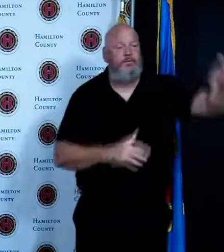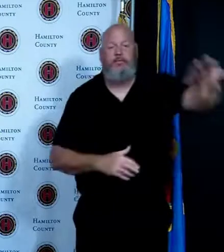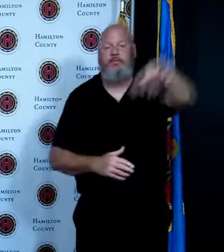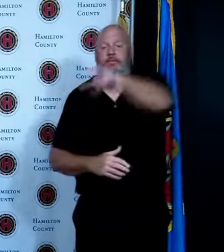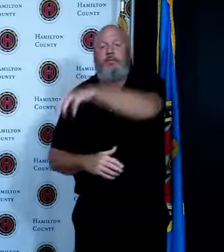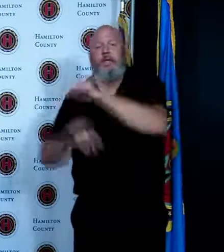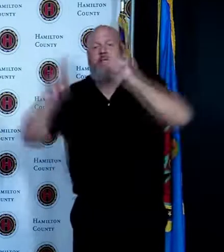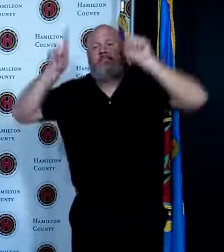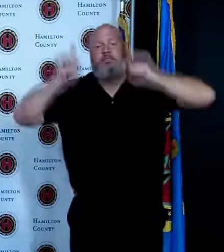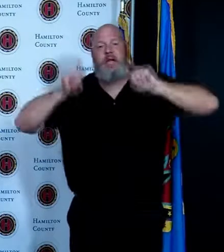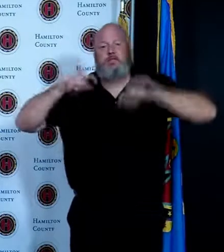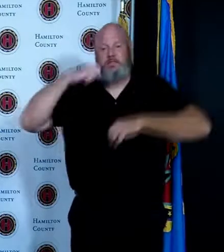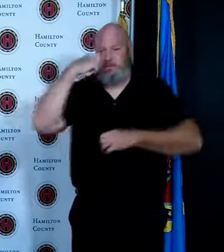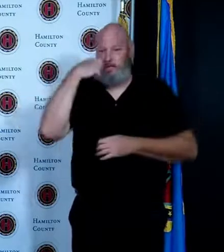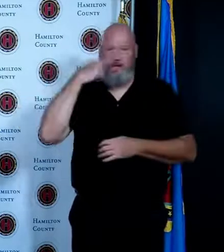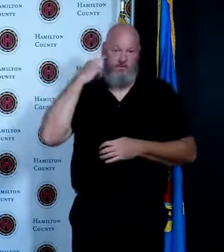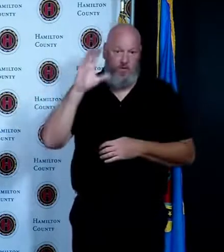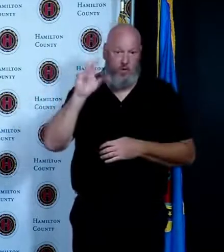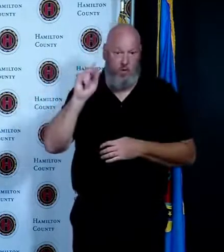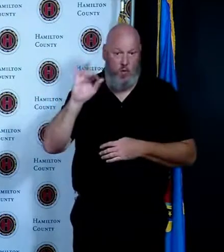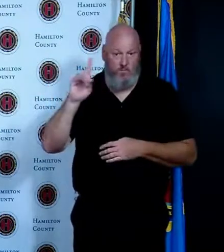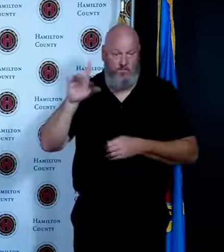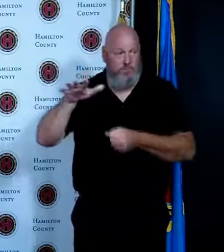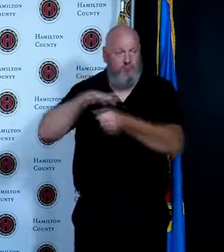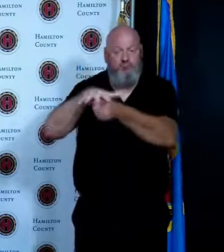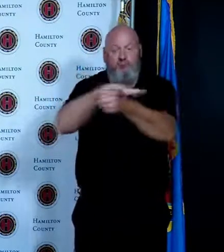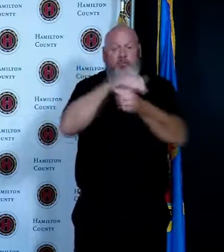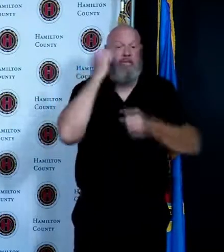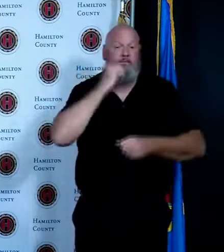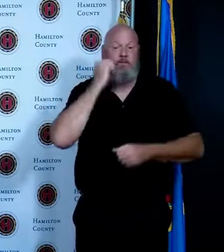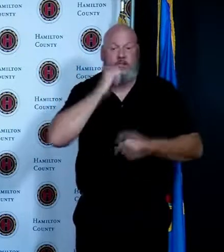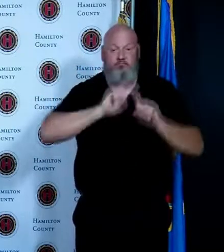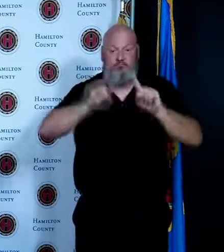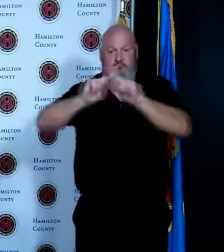guards men and women who are just doing a phenomenal job in our communities last